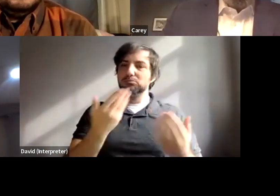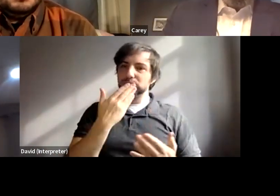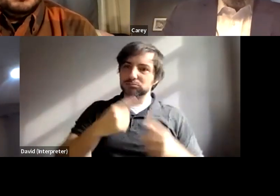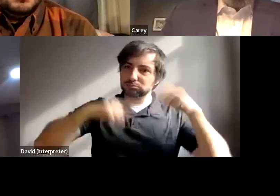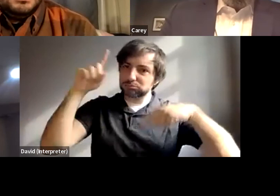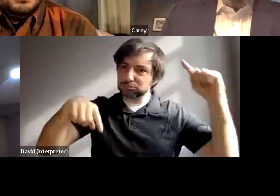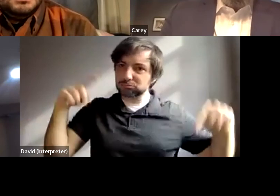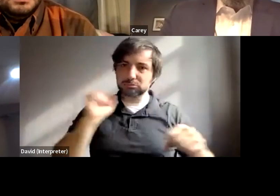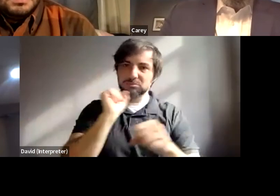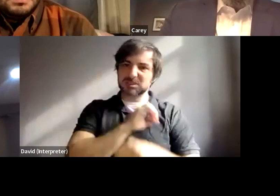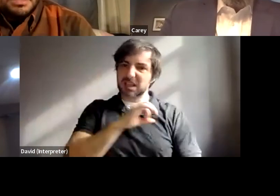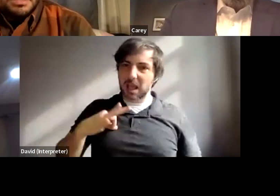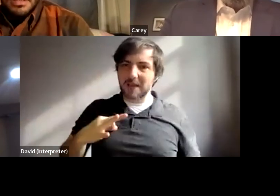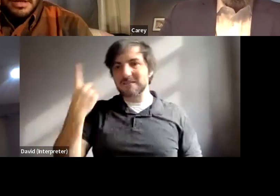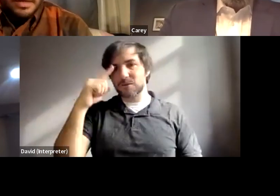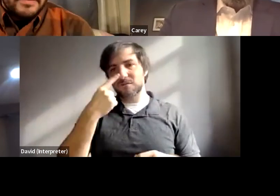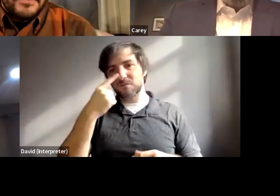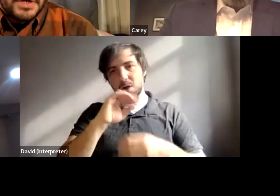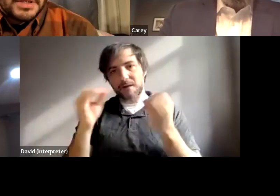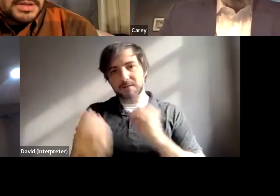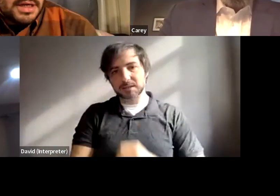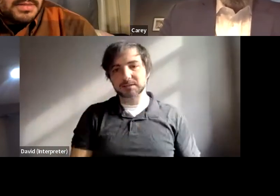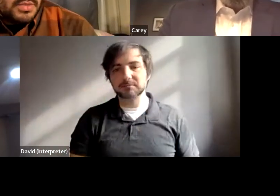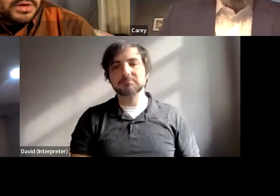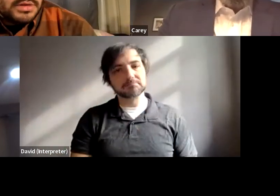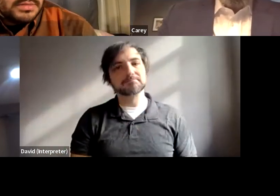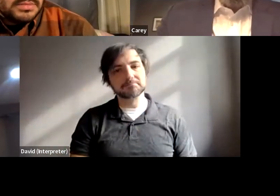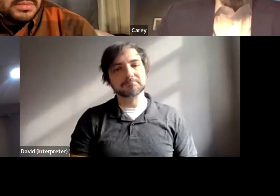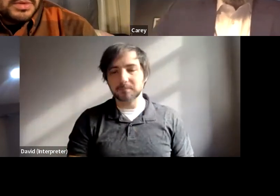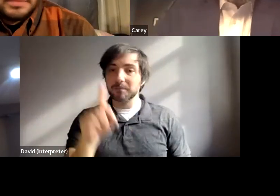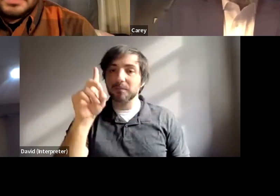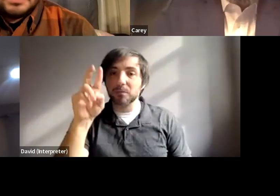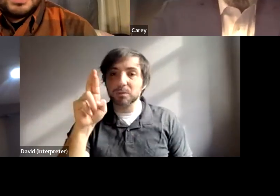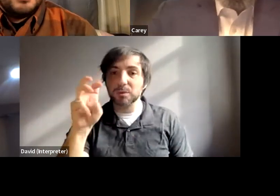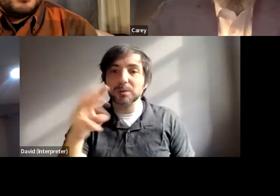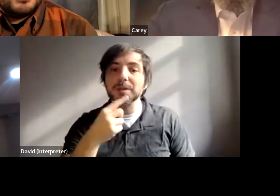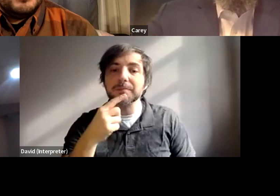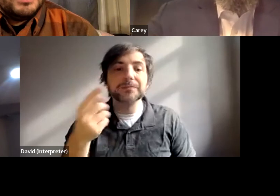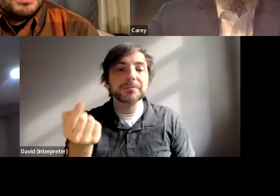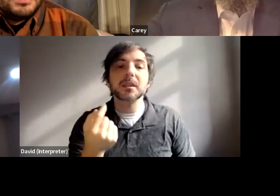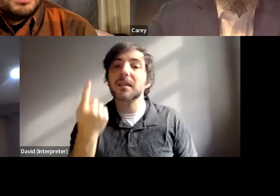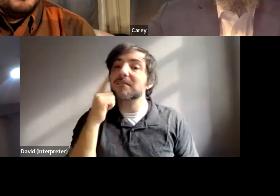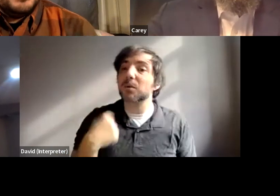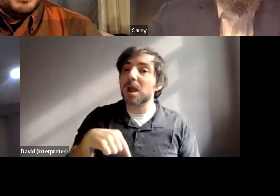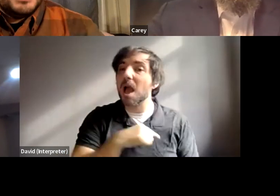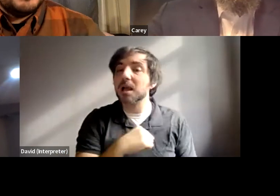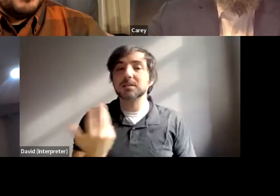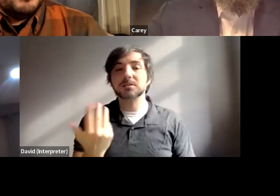Drew: For us, we are going to be working with abilities Expo, try